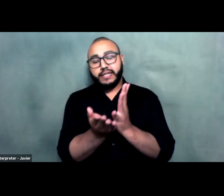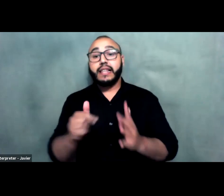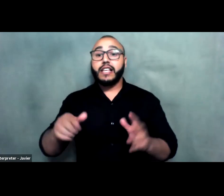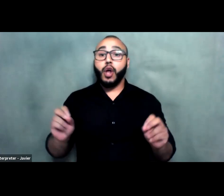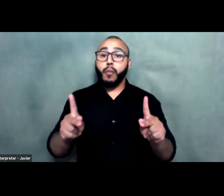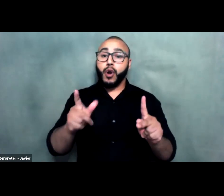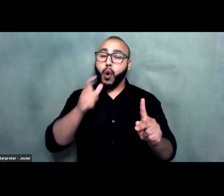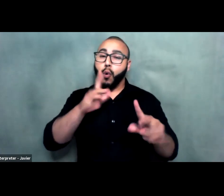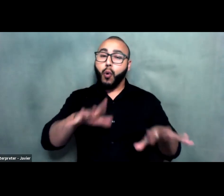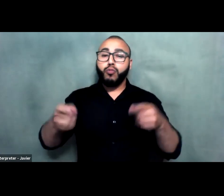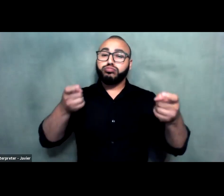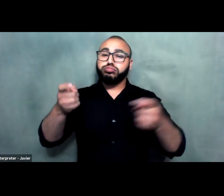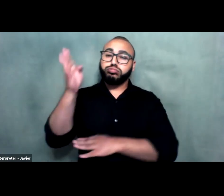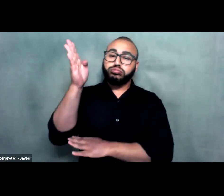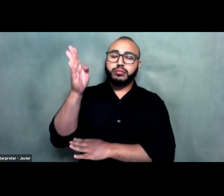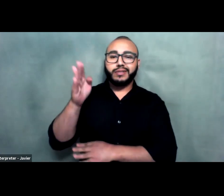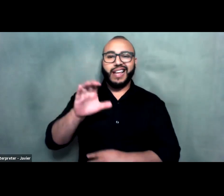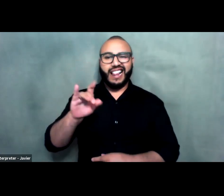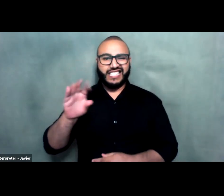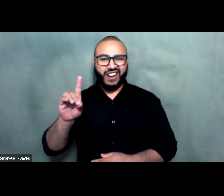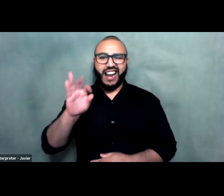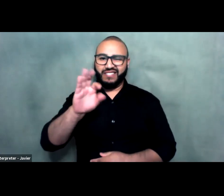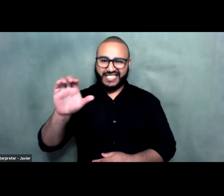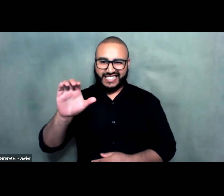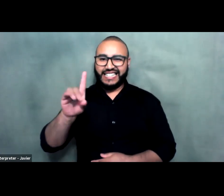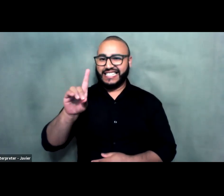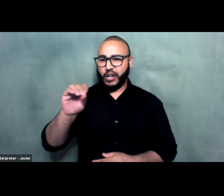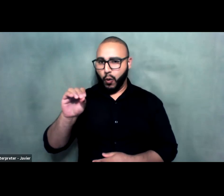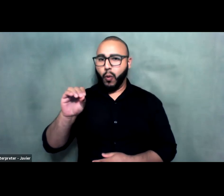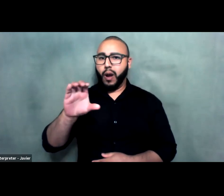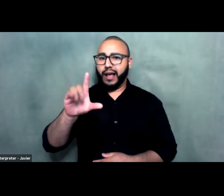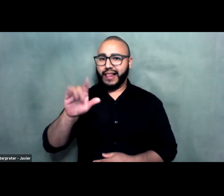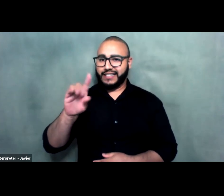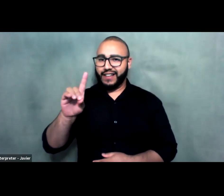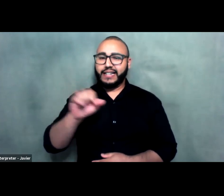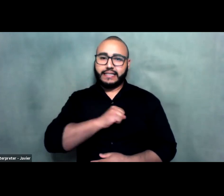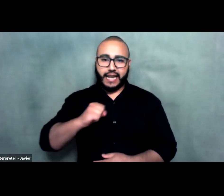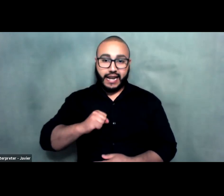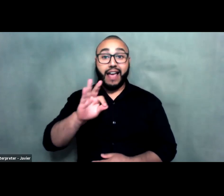by classified Fresno City College and do Classified Senate, our FCC faculty and our